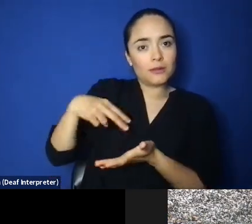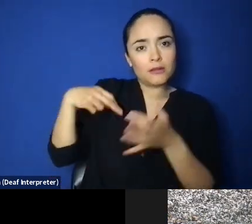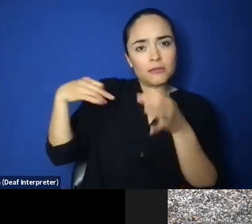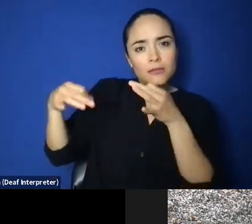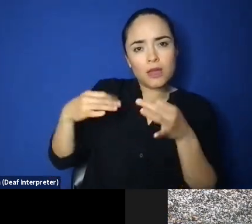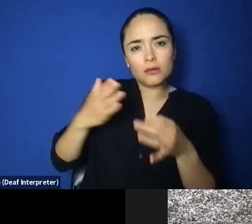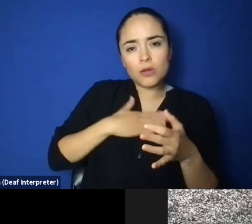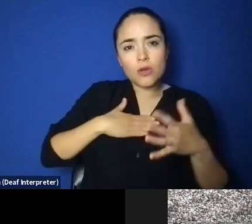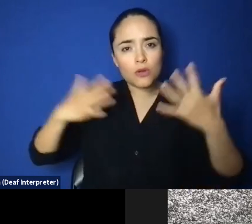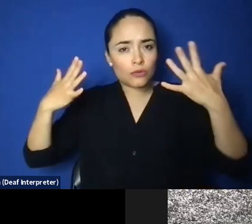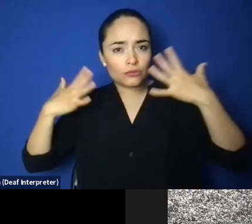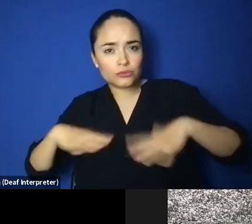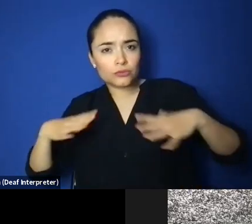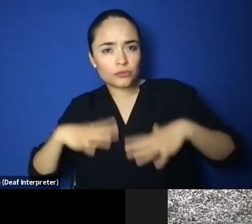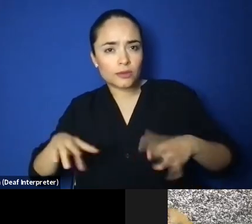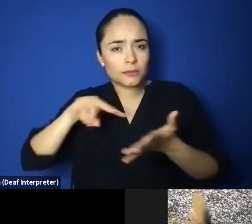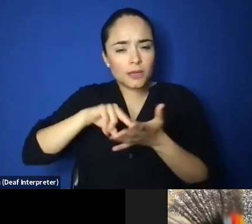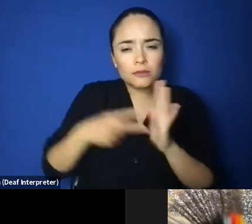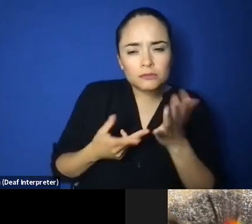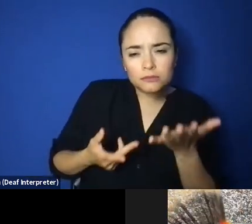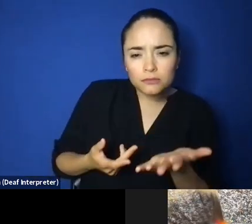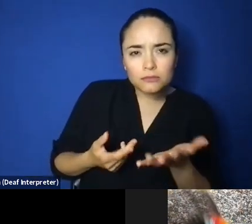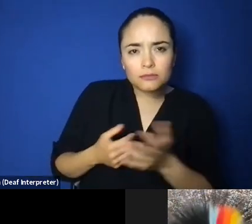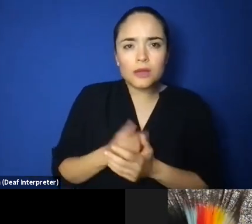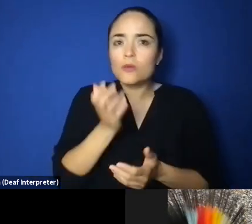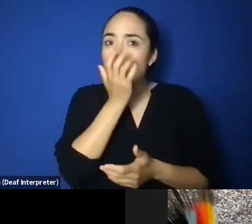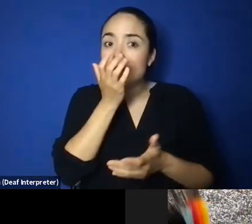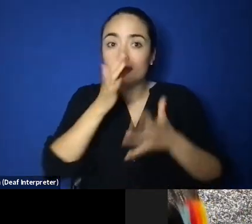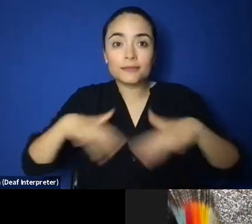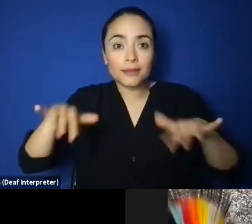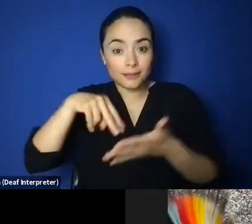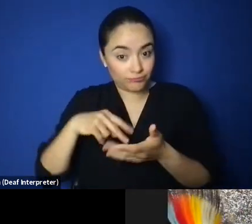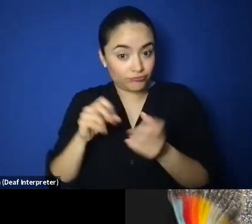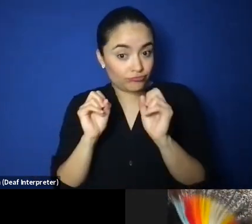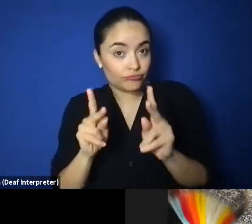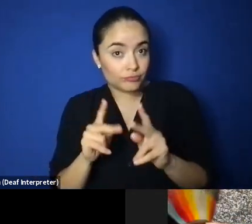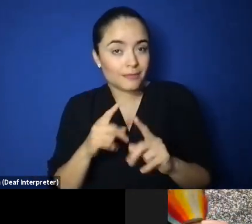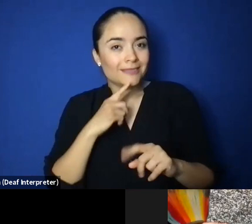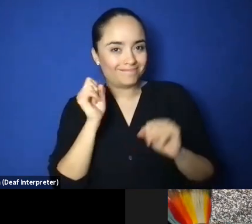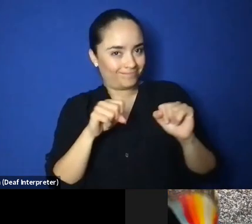Does that sound good? That sounds great, because sometimes in learning, it's the best thing to do, is